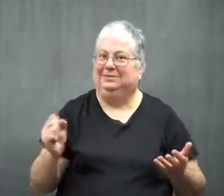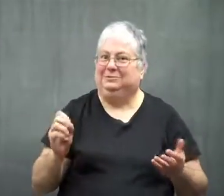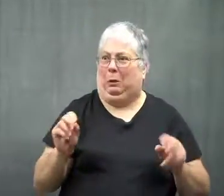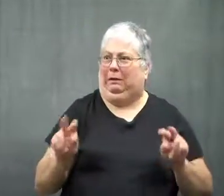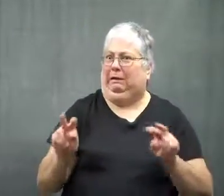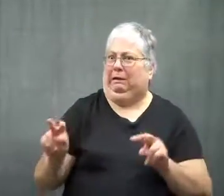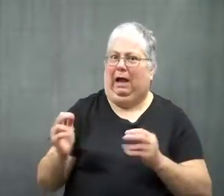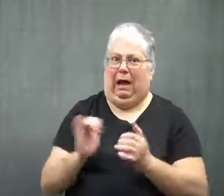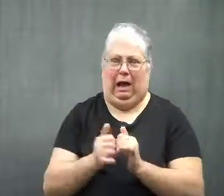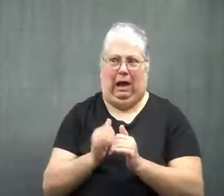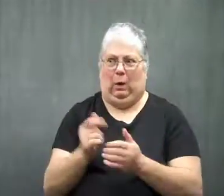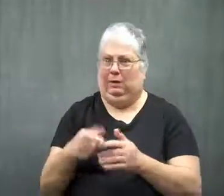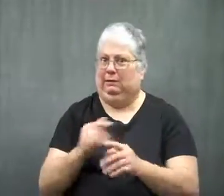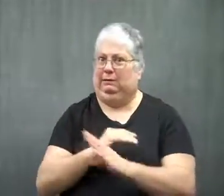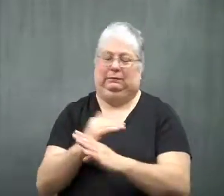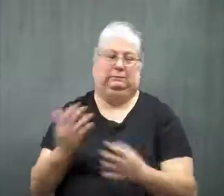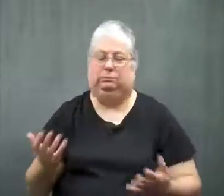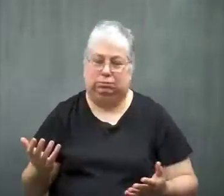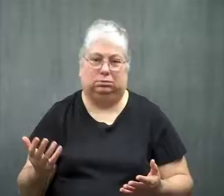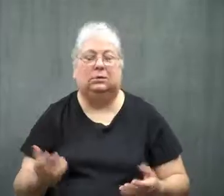So they're really trying to figure out how to stop this outbreak.